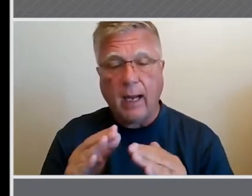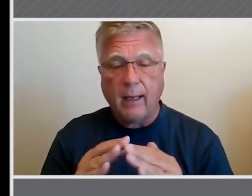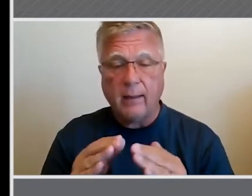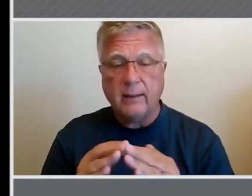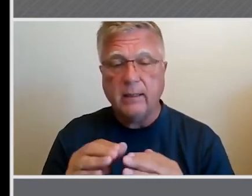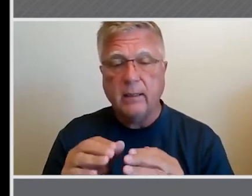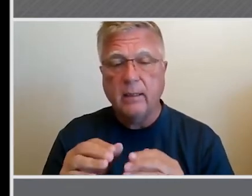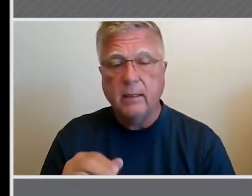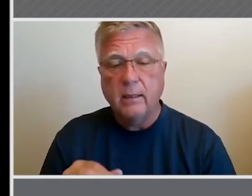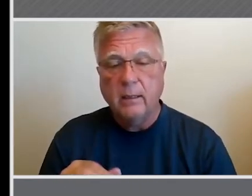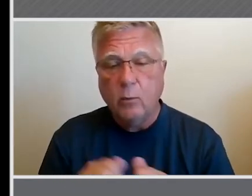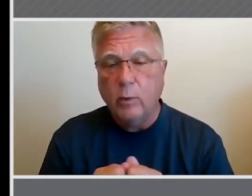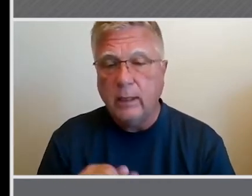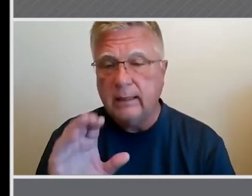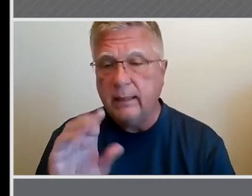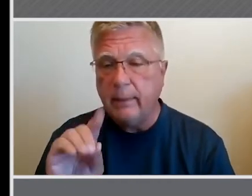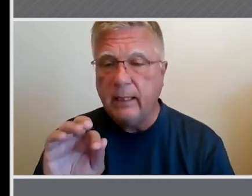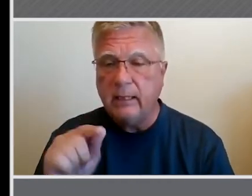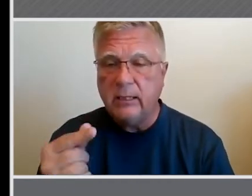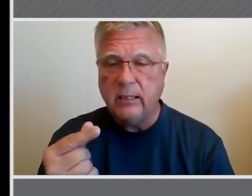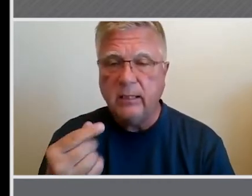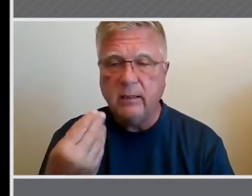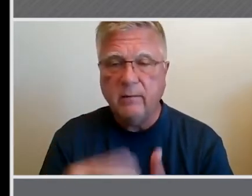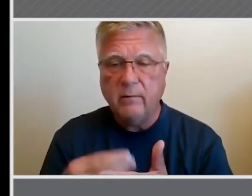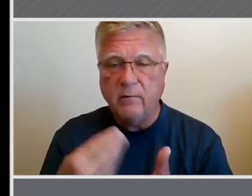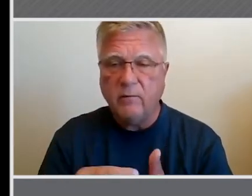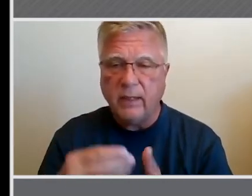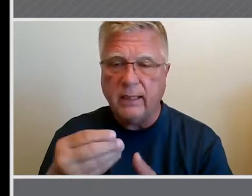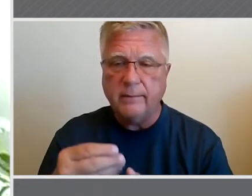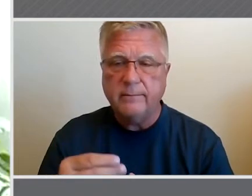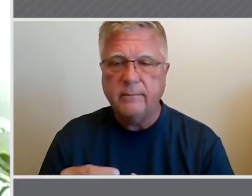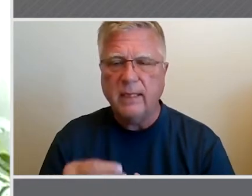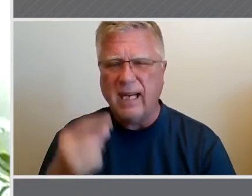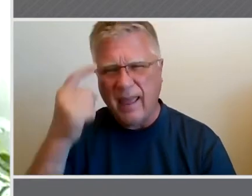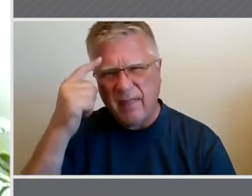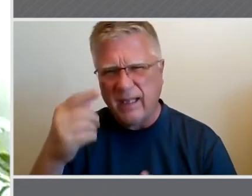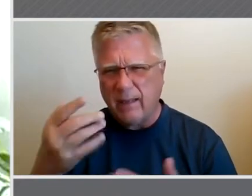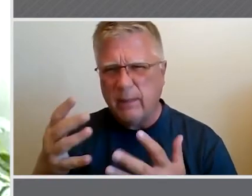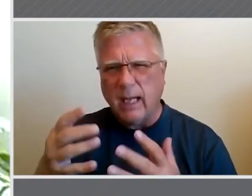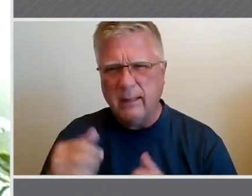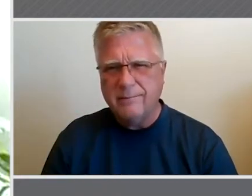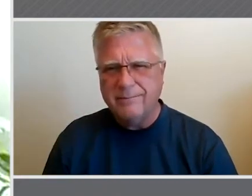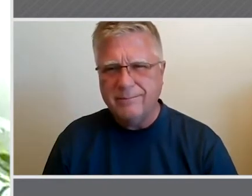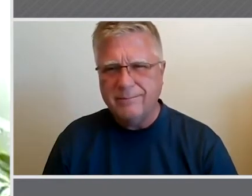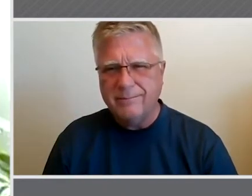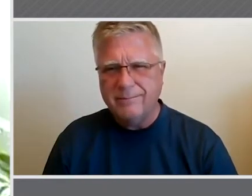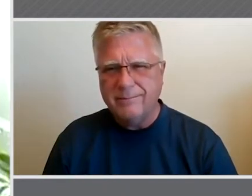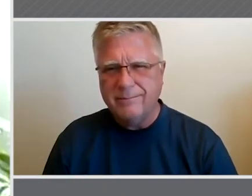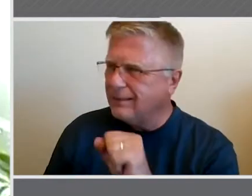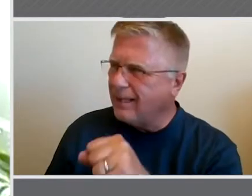That might be it for me. Yeah. Thank you very much.